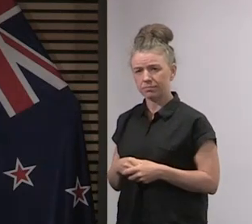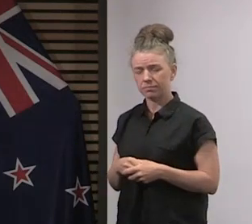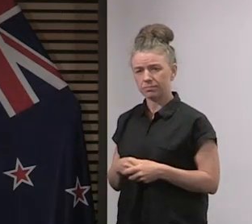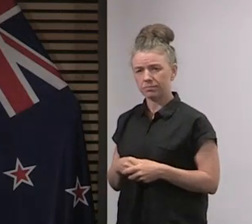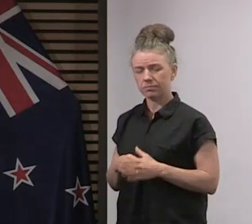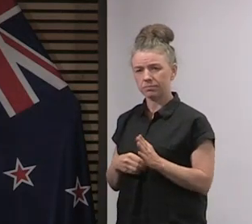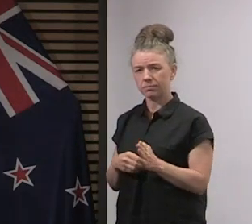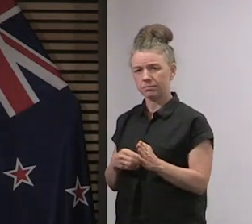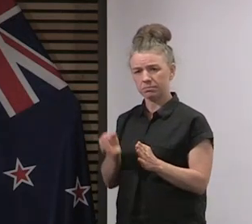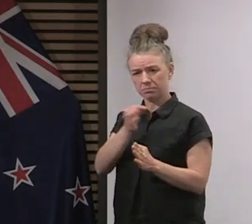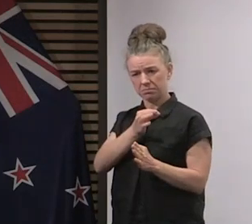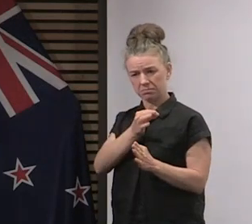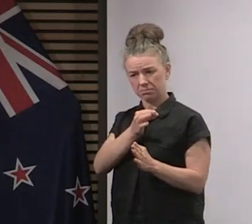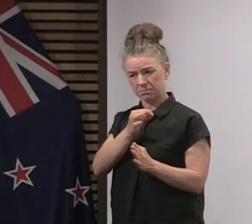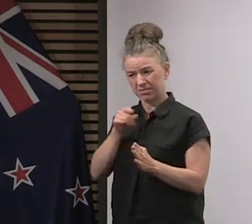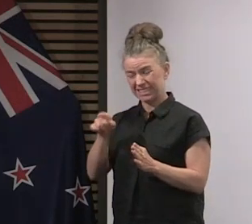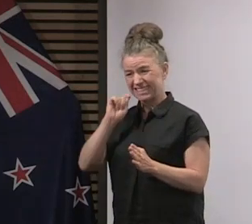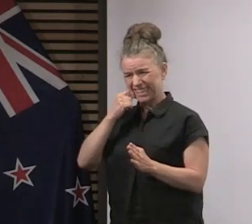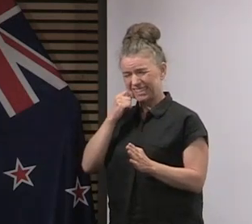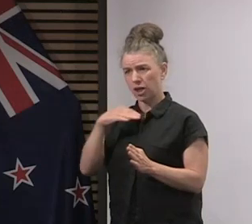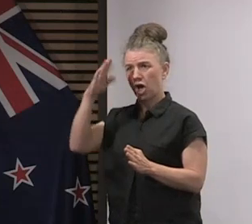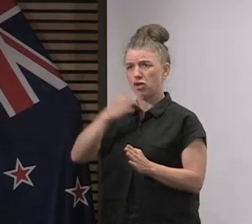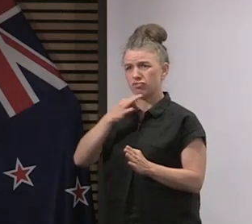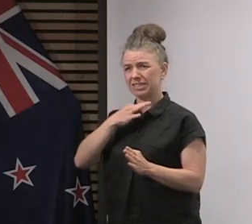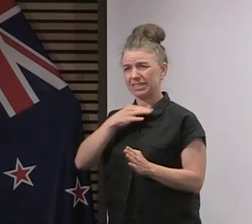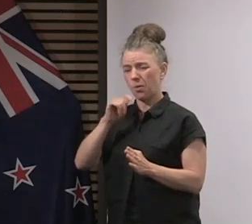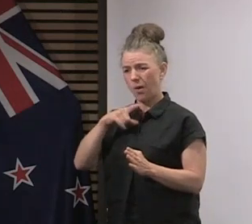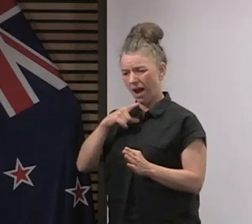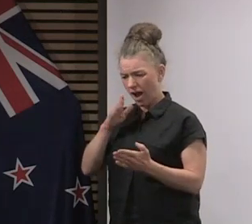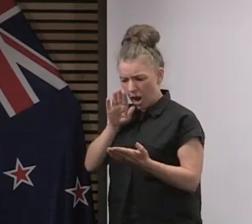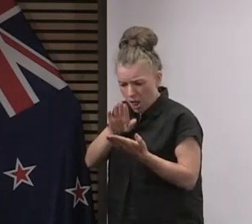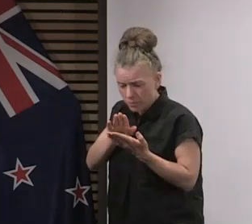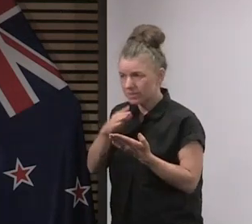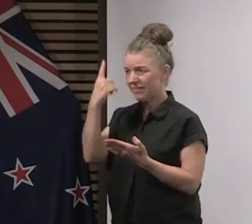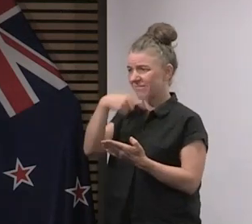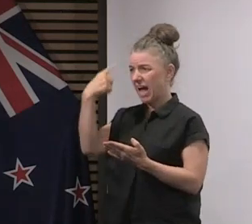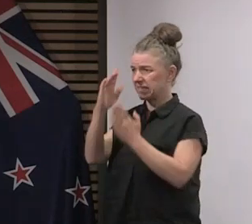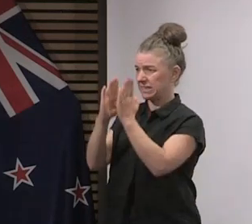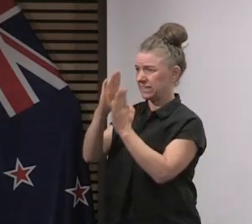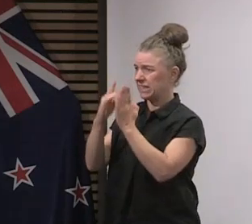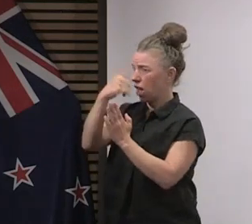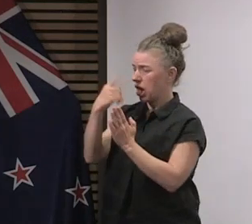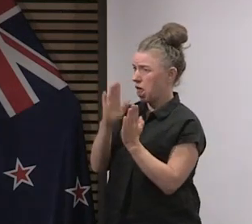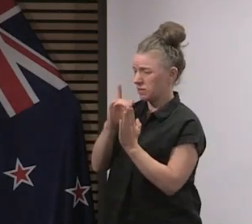including masks and vicars for emergency dental work we will make sure that is available.